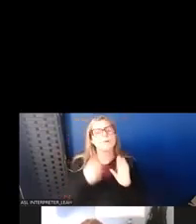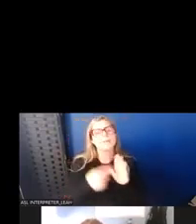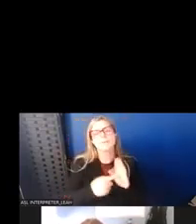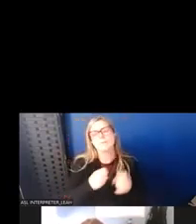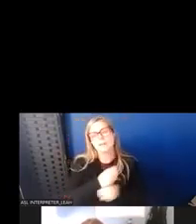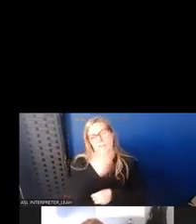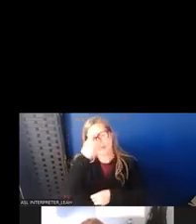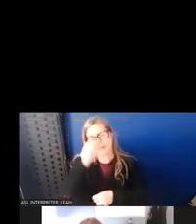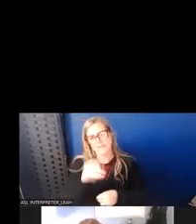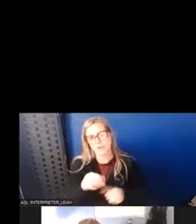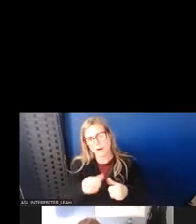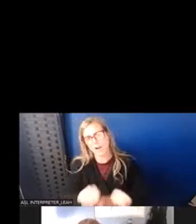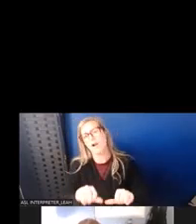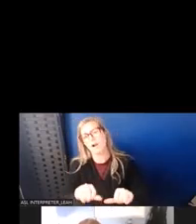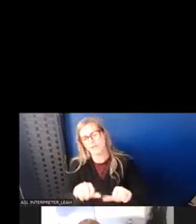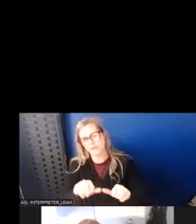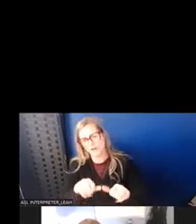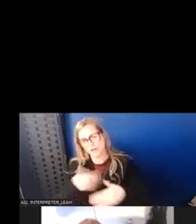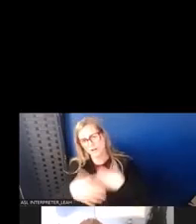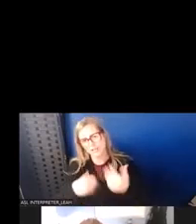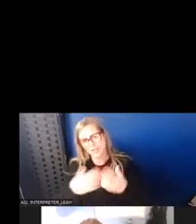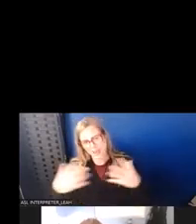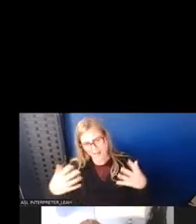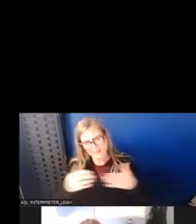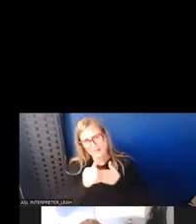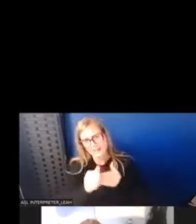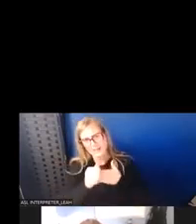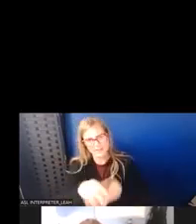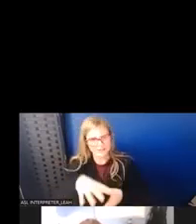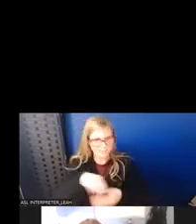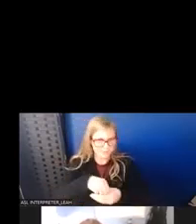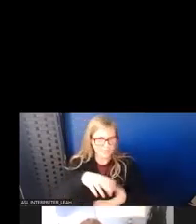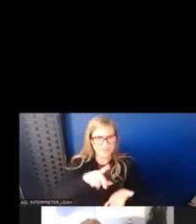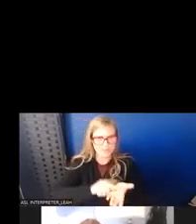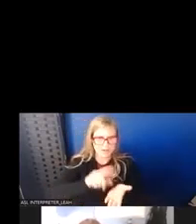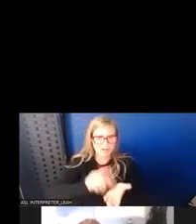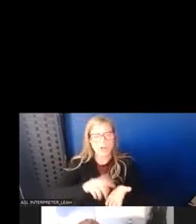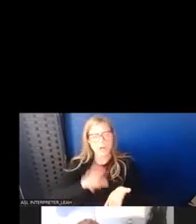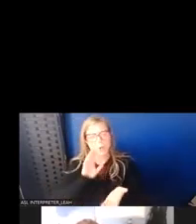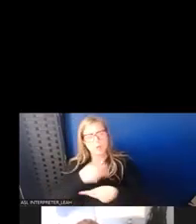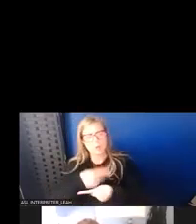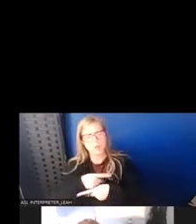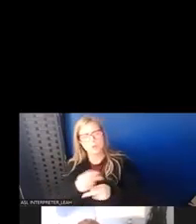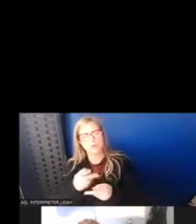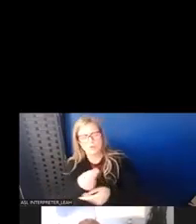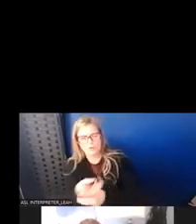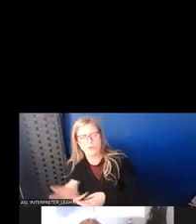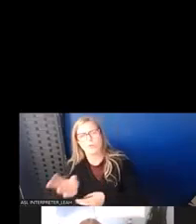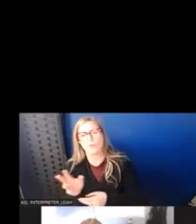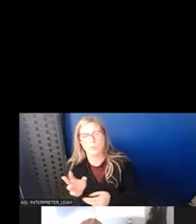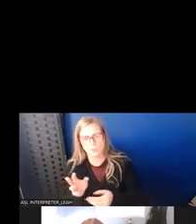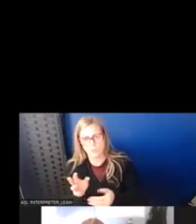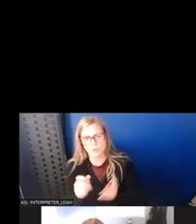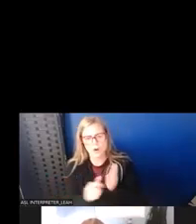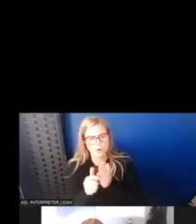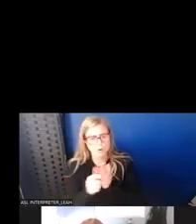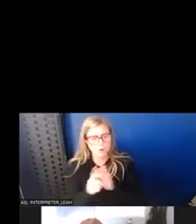a lead in an article, you're probably going to produce a few fewer articles. But the most important thing here that I really want people